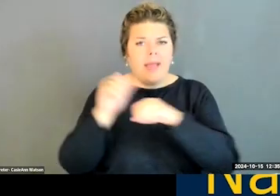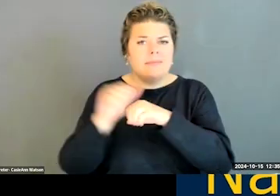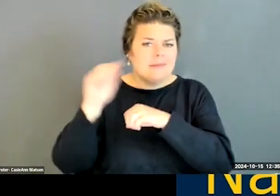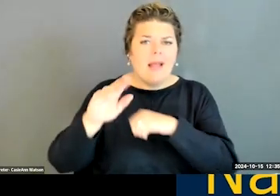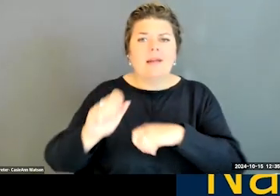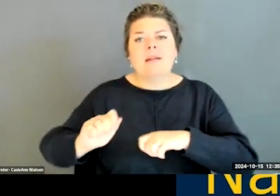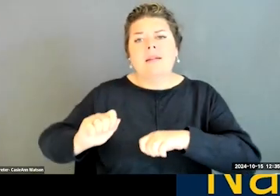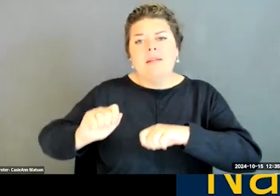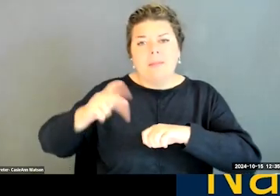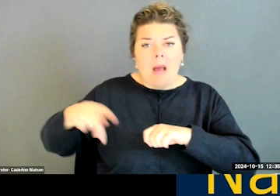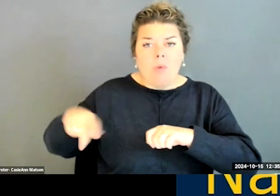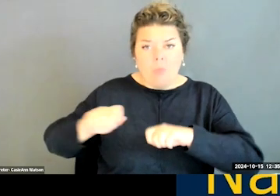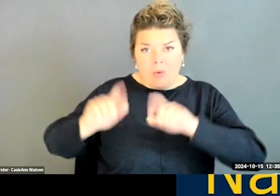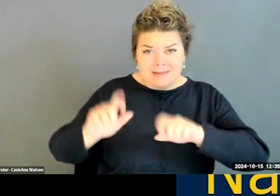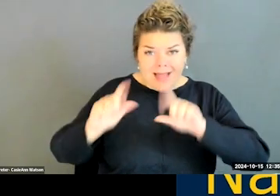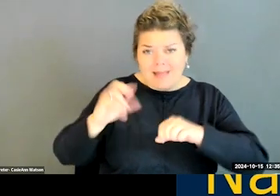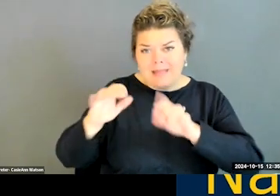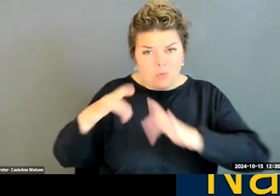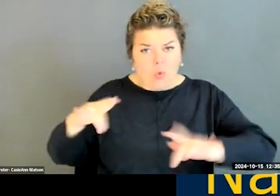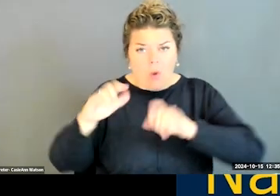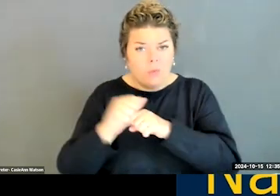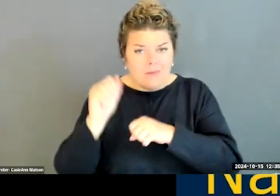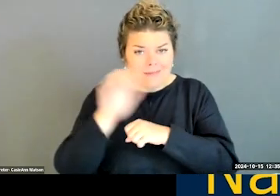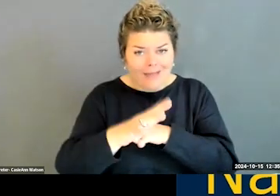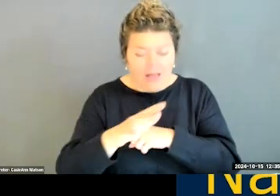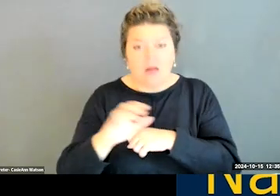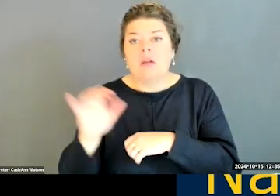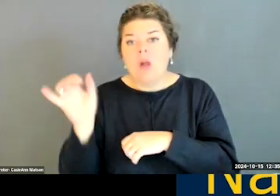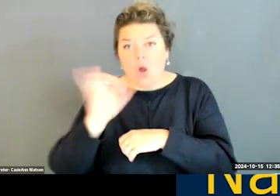and the recording made available. We do post all of those on our website and on our YouTube channel.